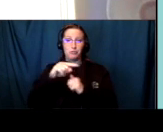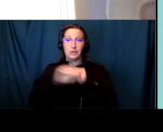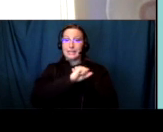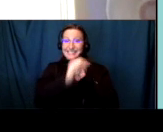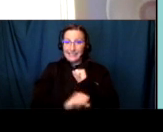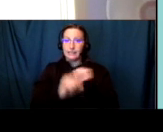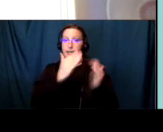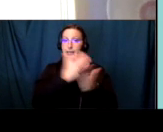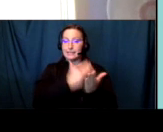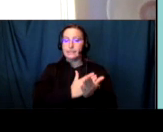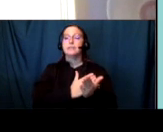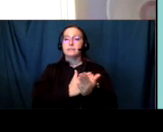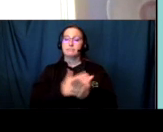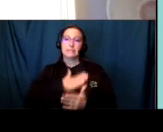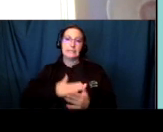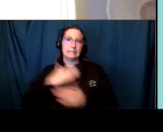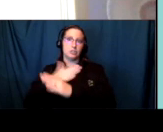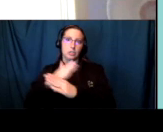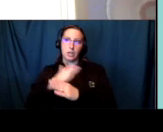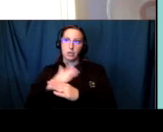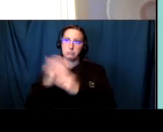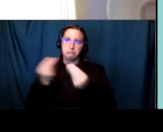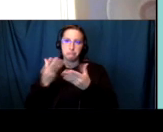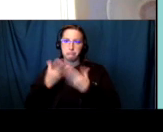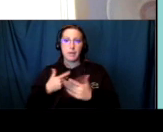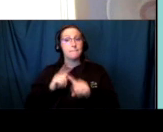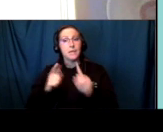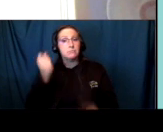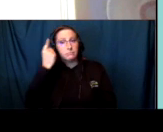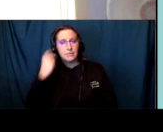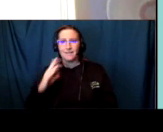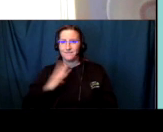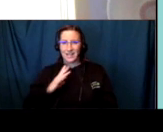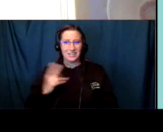a little. But just know that it's okay to use that same theme for multiple